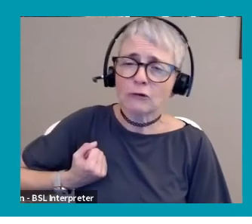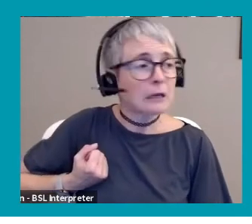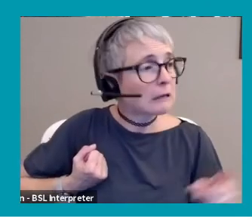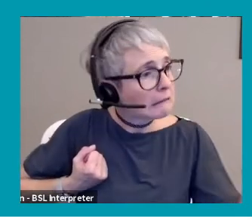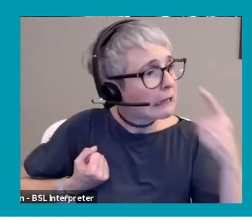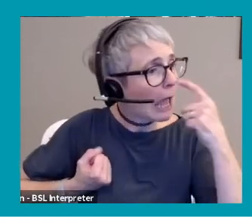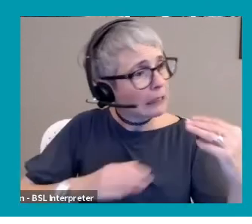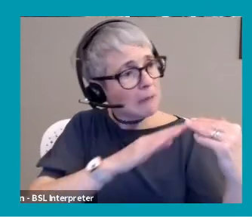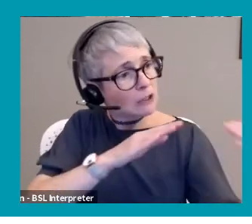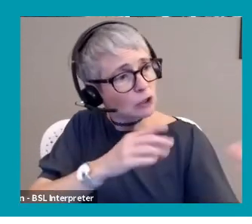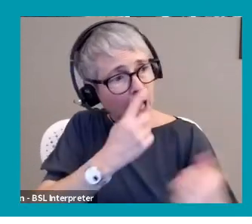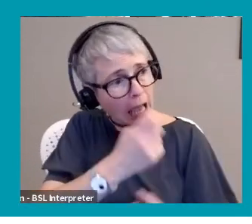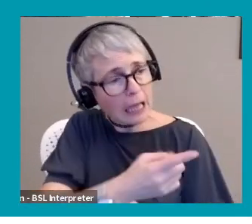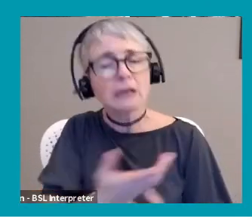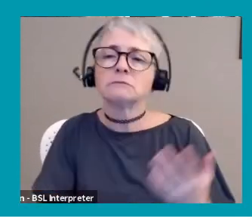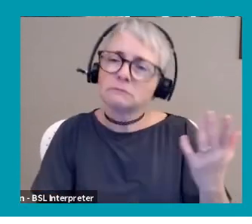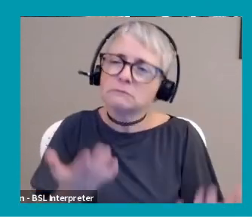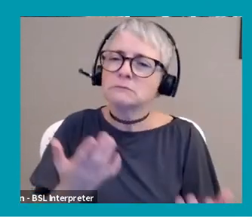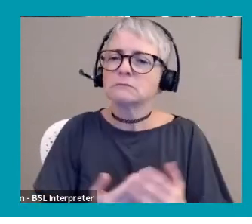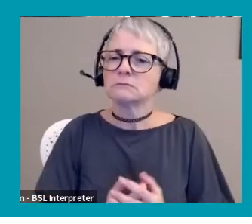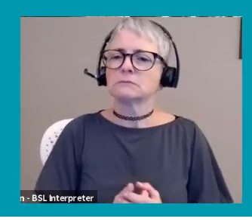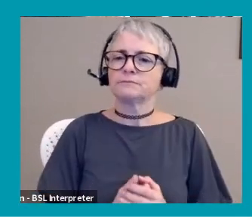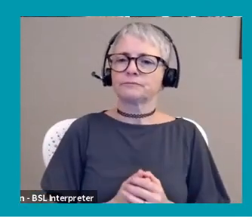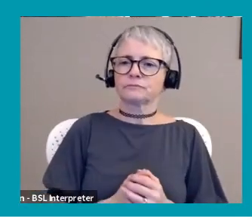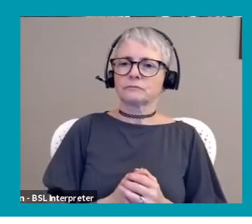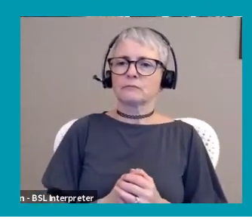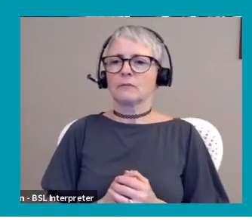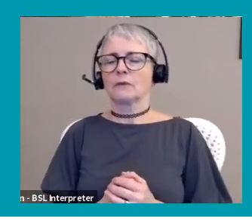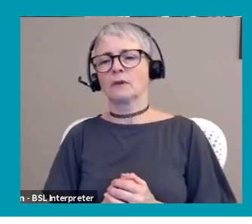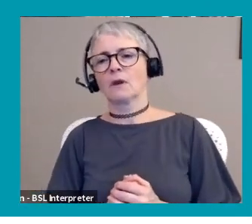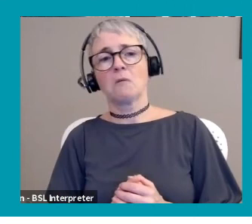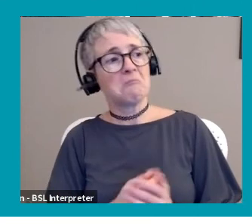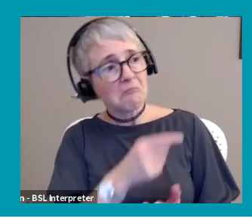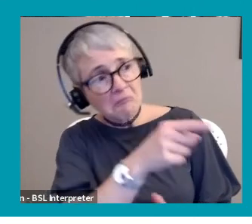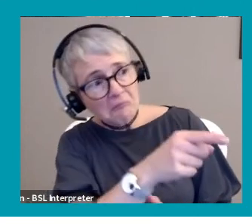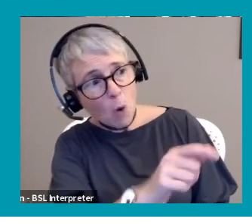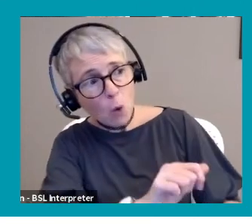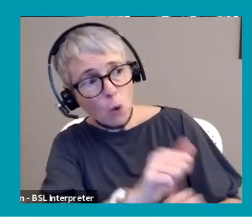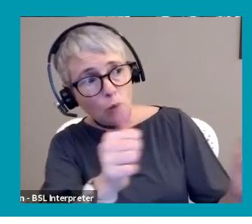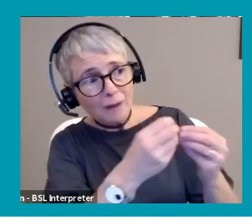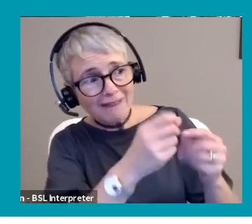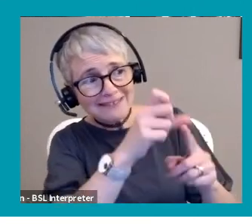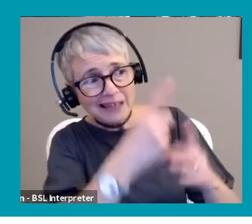with an employer whose got a great reputation for diversity and inclusion. The job spec